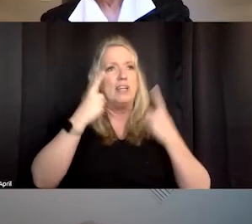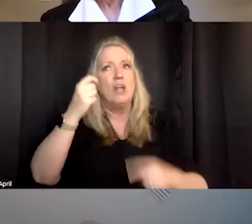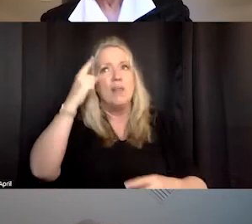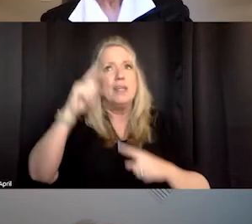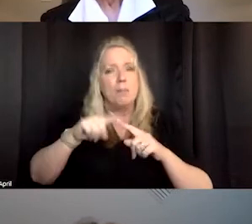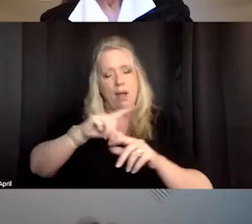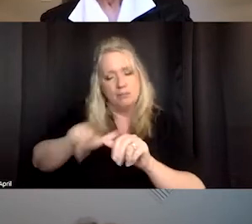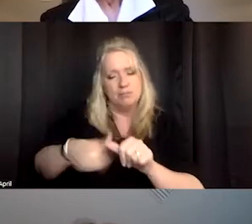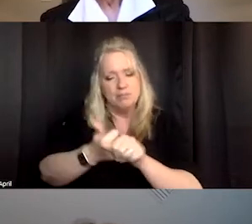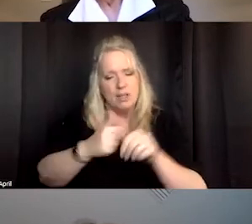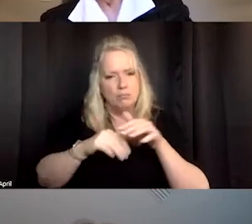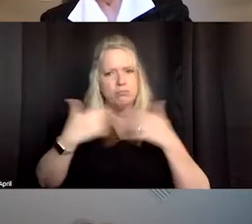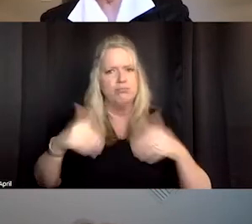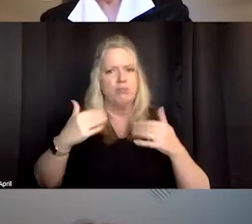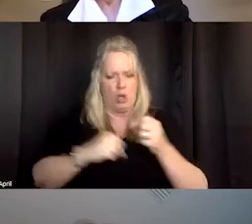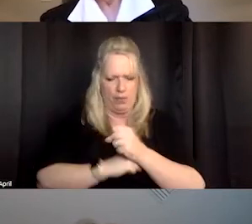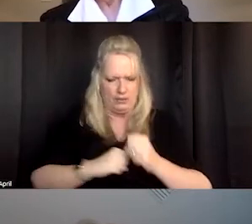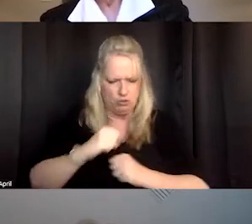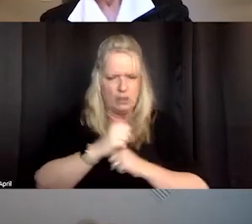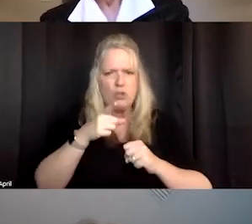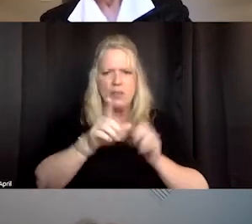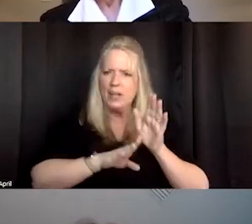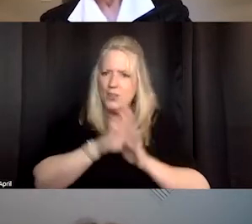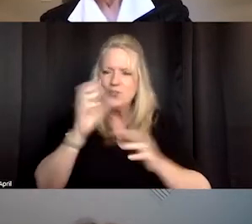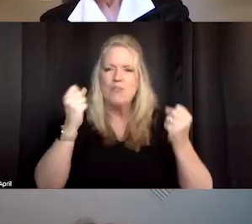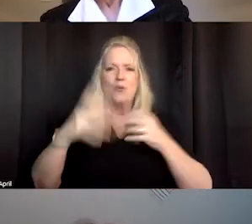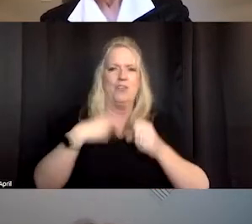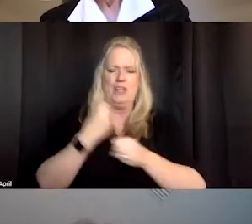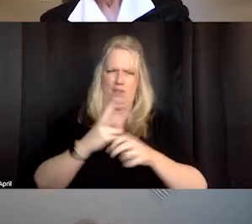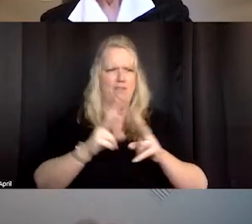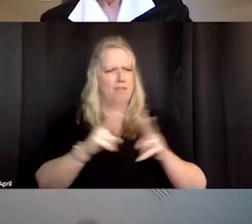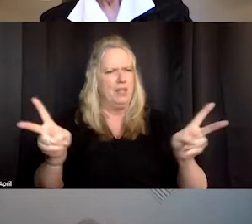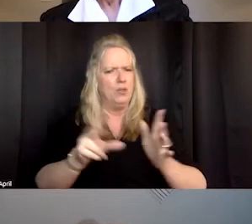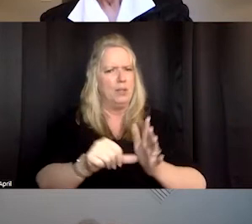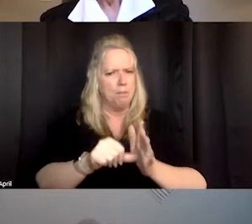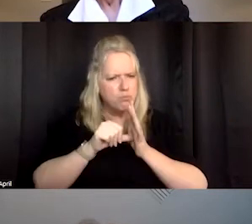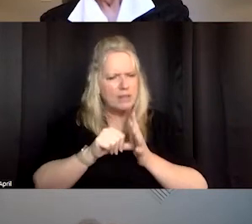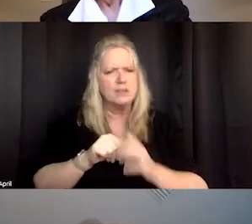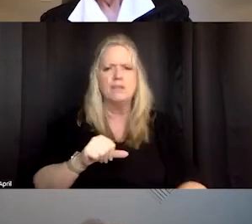GREAT DATA INFRASTRUCTURE THAT YOU HAVE DEVELOPED OVER THE YEARS. VERY IMPRESSIVE IN TERMS OF